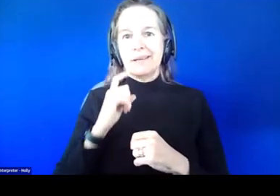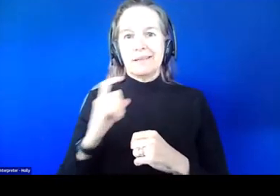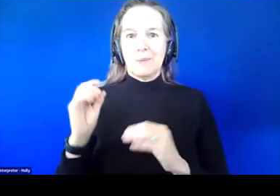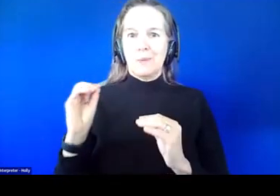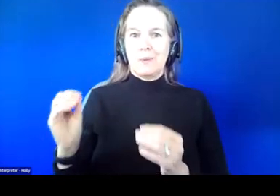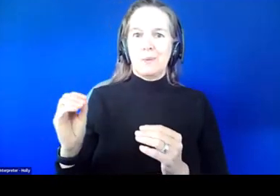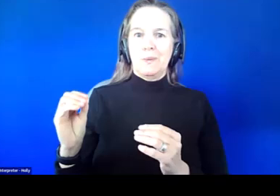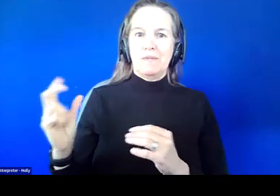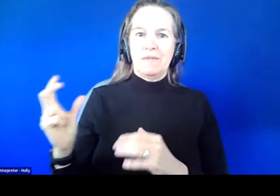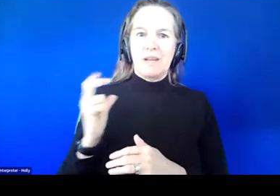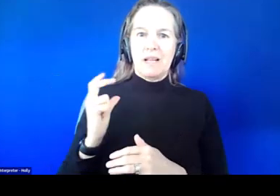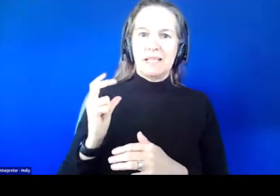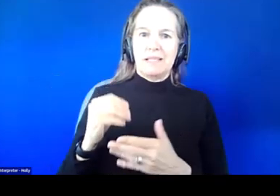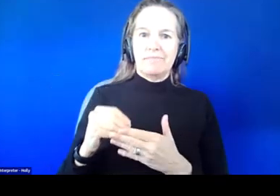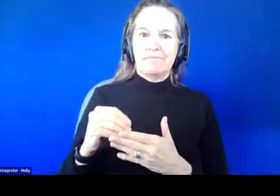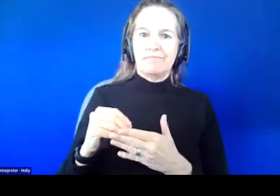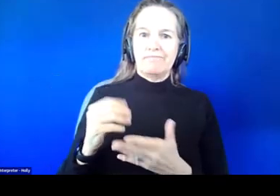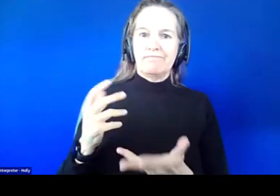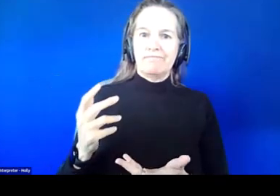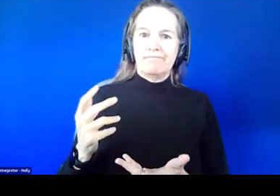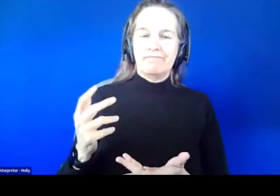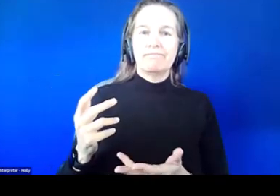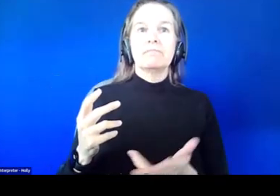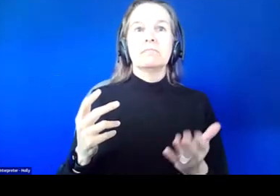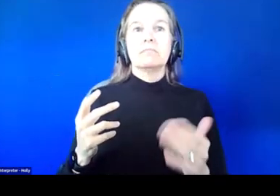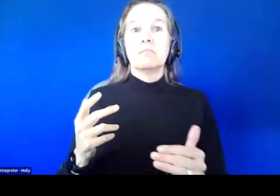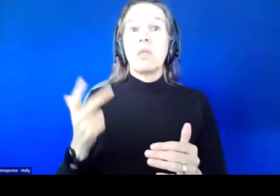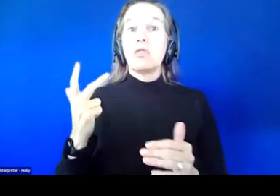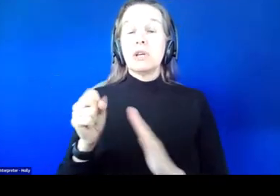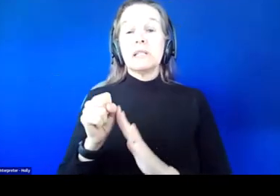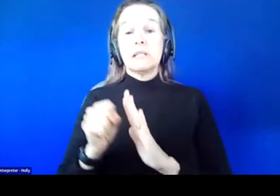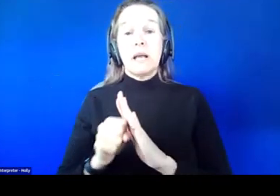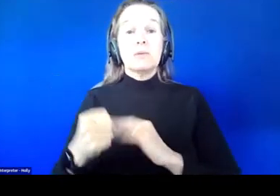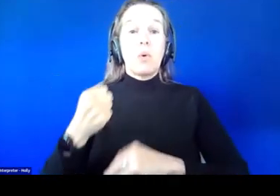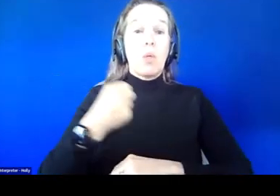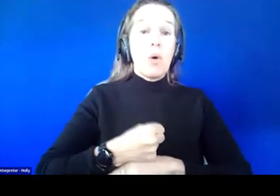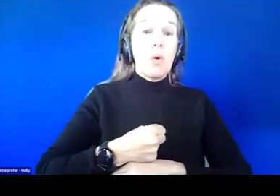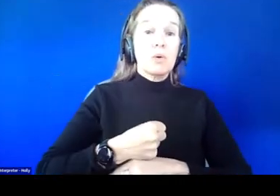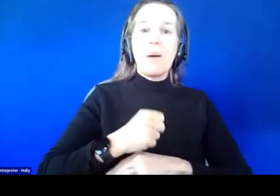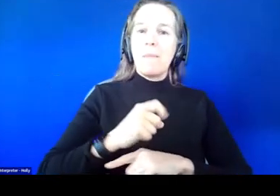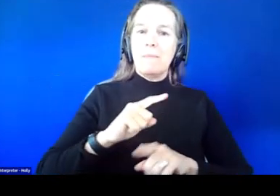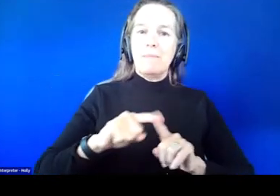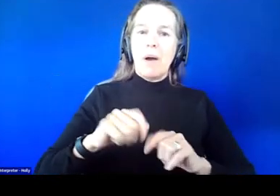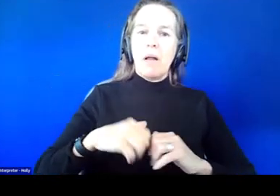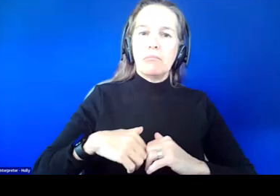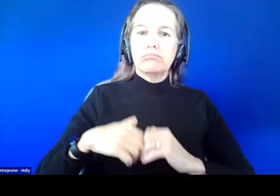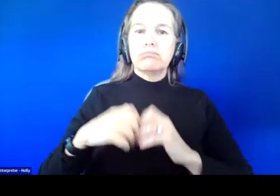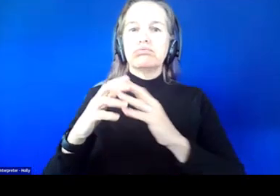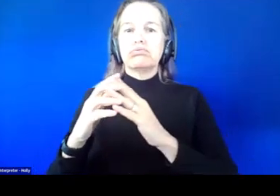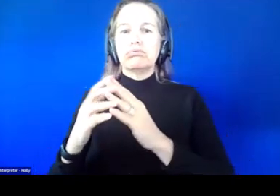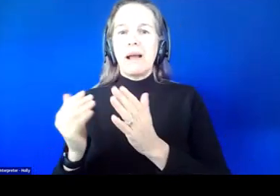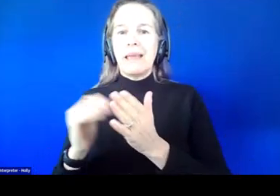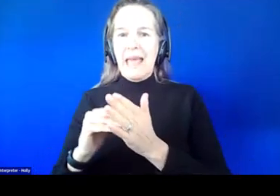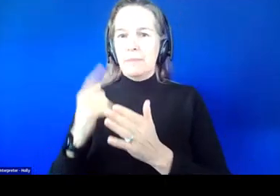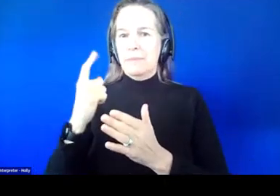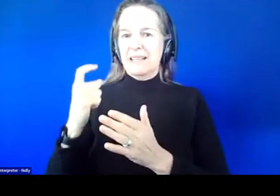Three states closed and restarted their programs in 2022 when funding was renewed on a